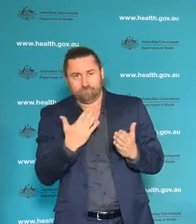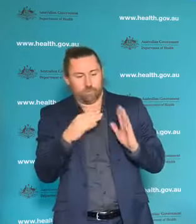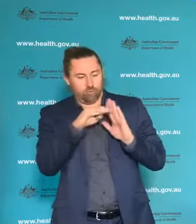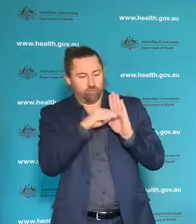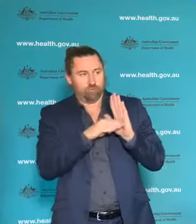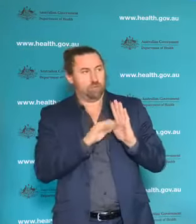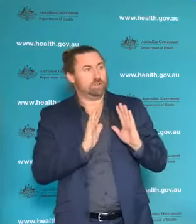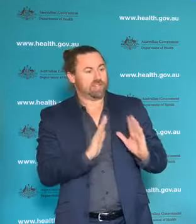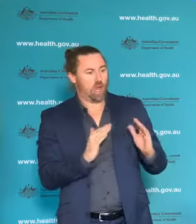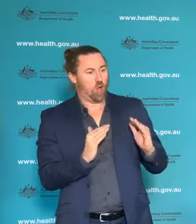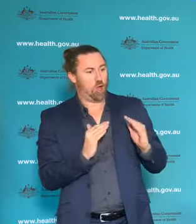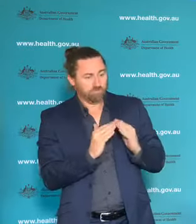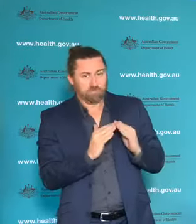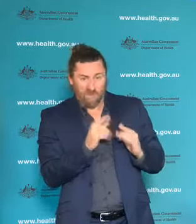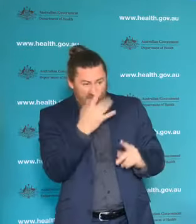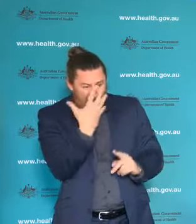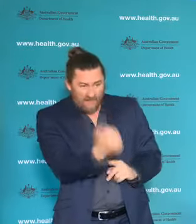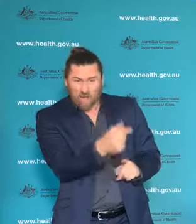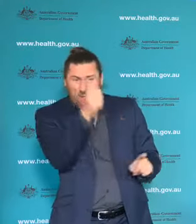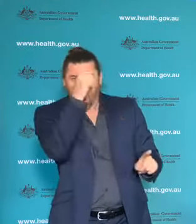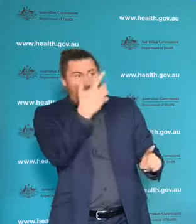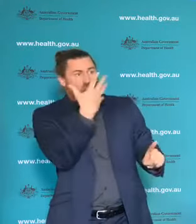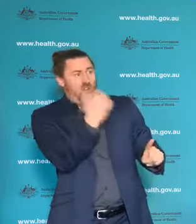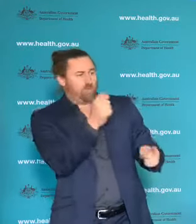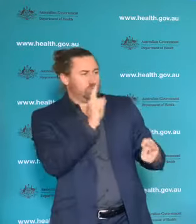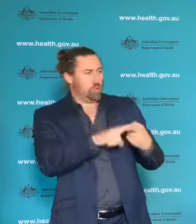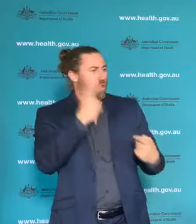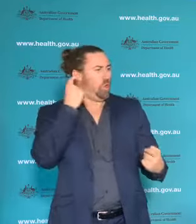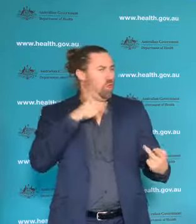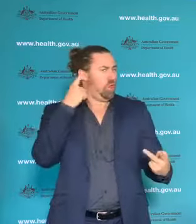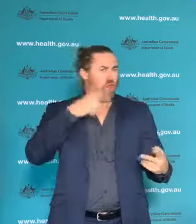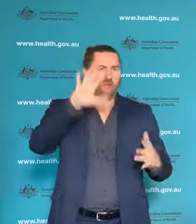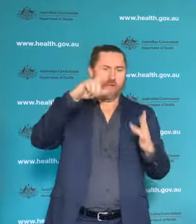after they've tested positive, do you think there's a case for some kind